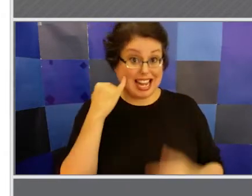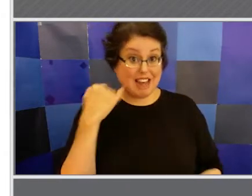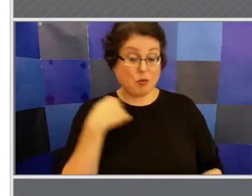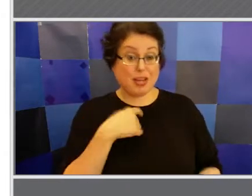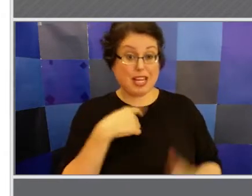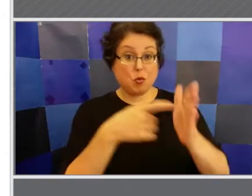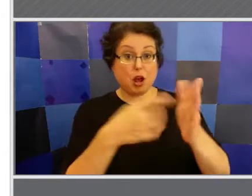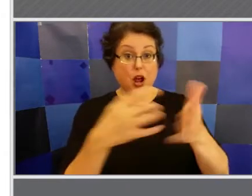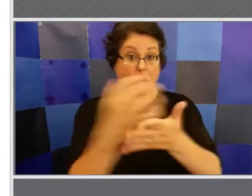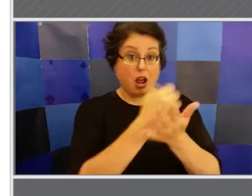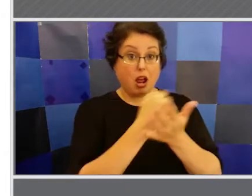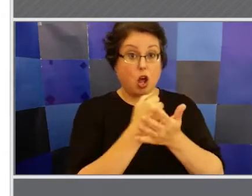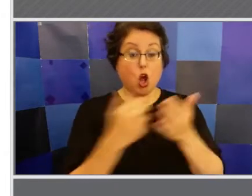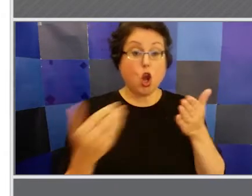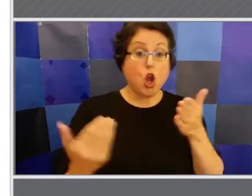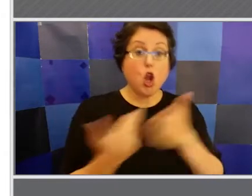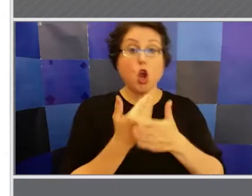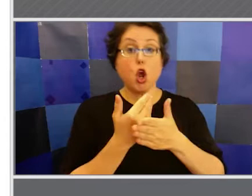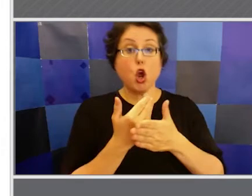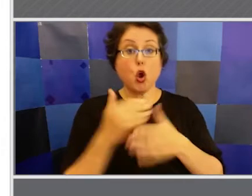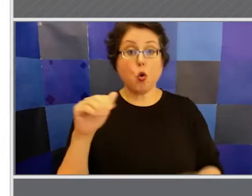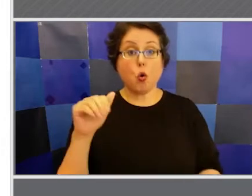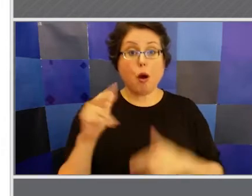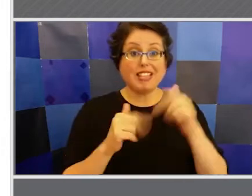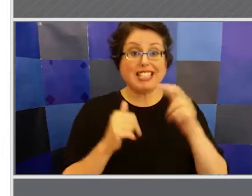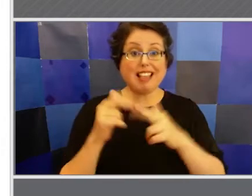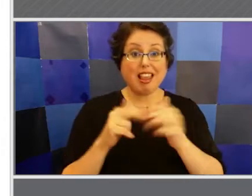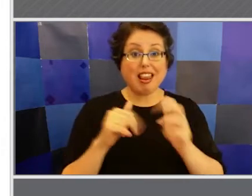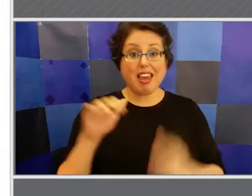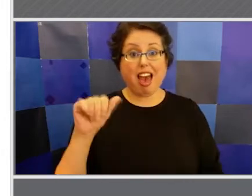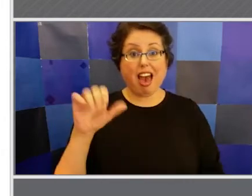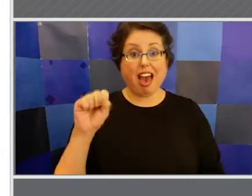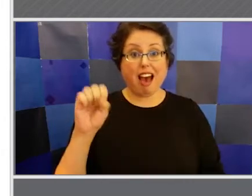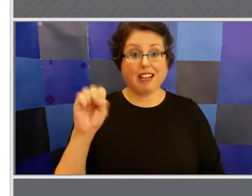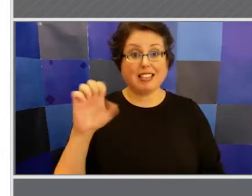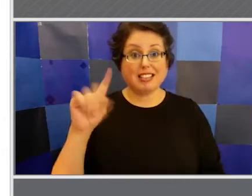You know, we want to consider what sort of impact is that going to have an actually managing